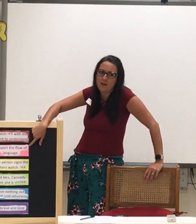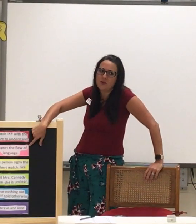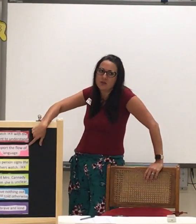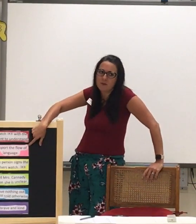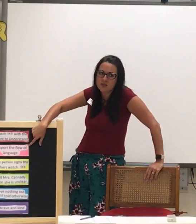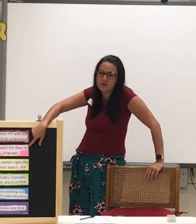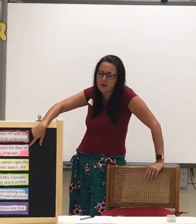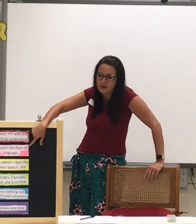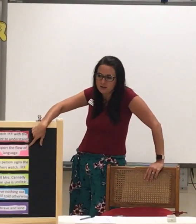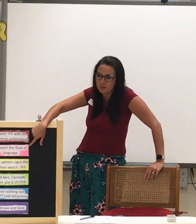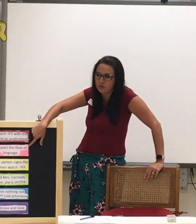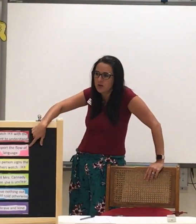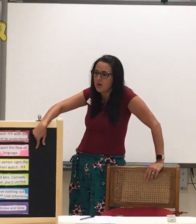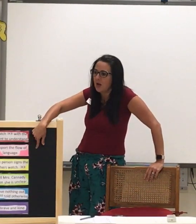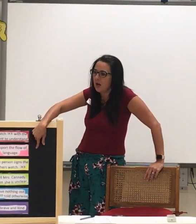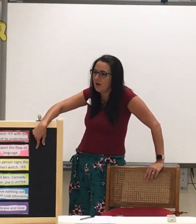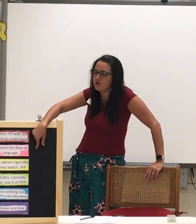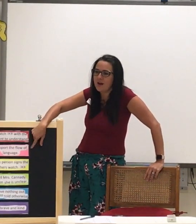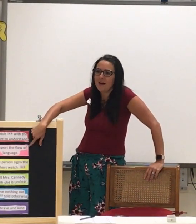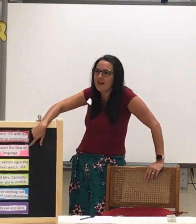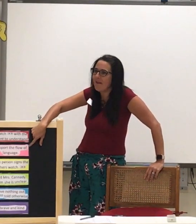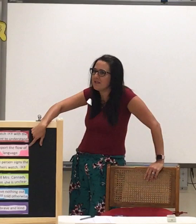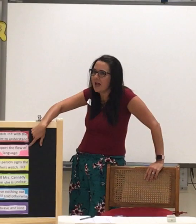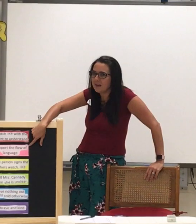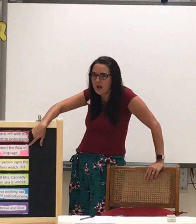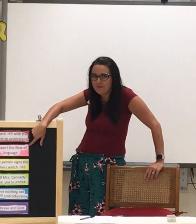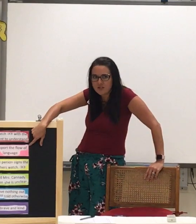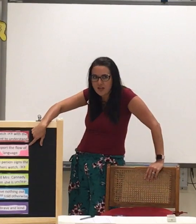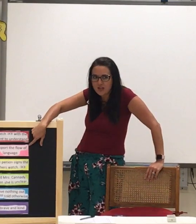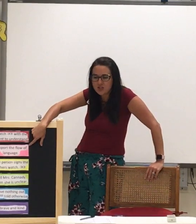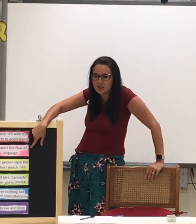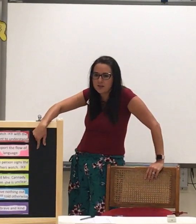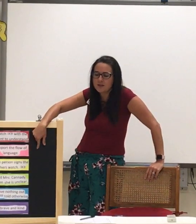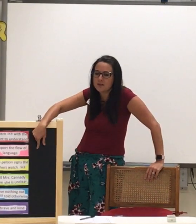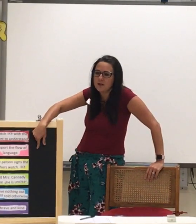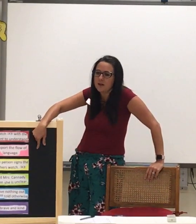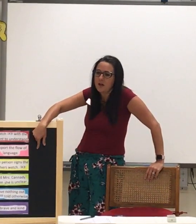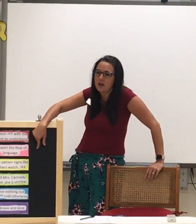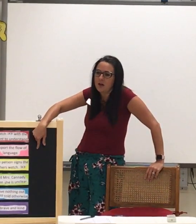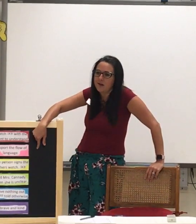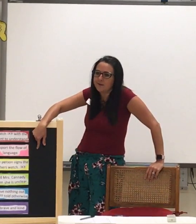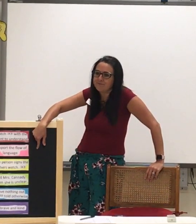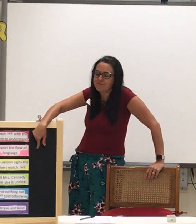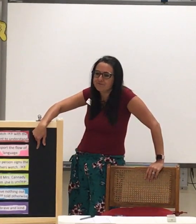language as much as possible try not to have side conversations